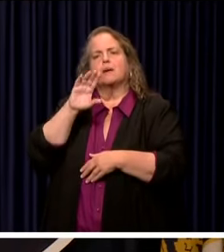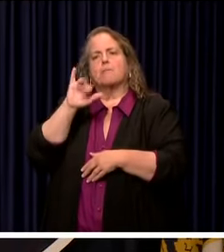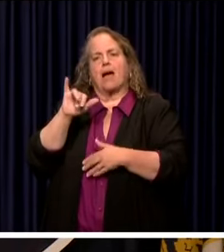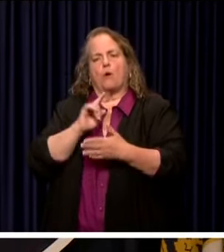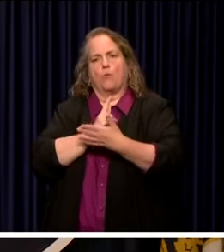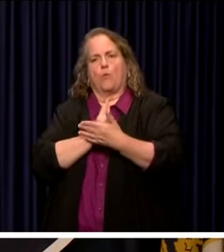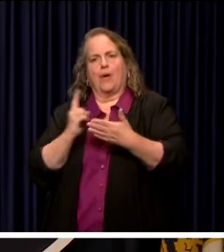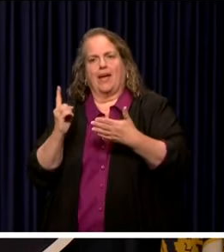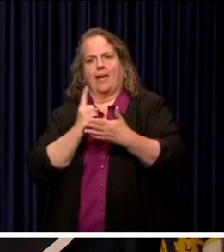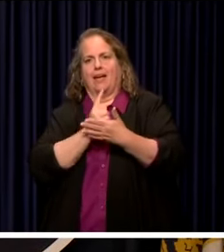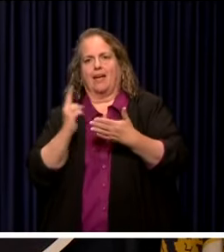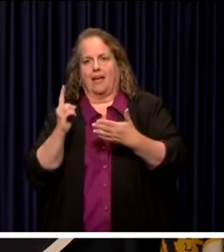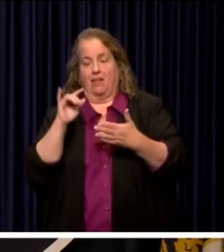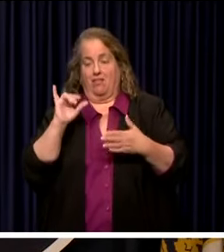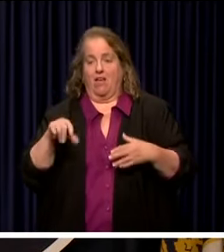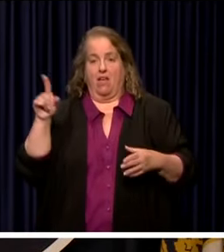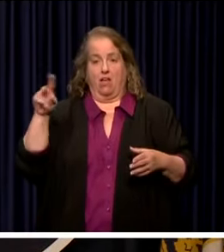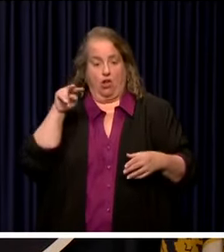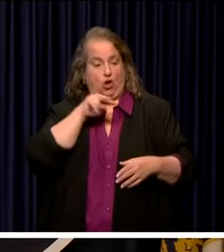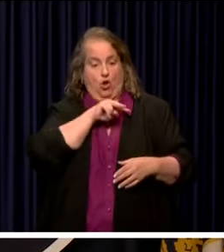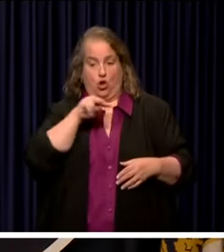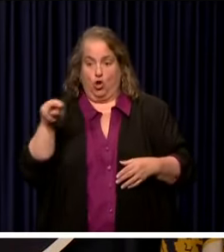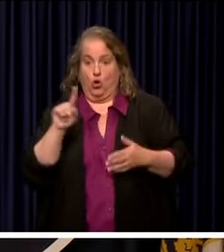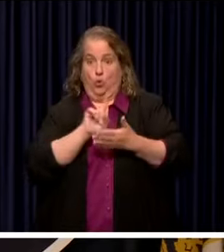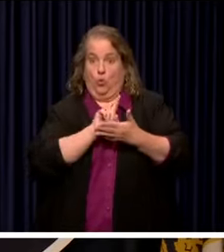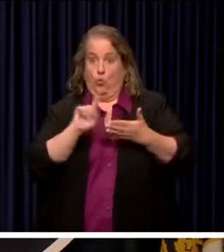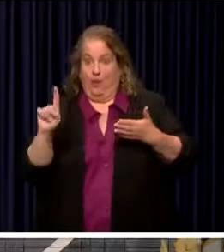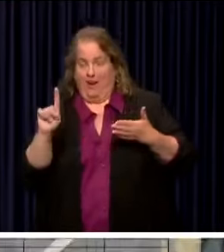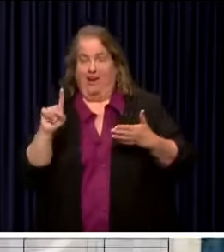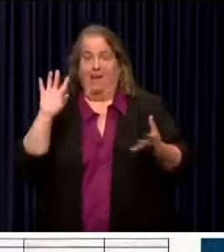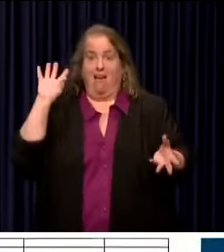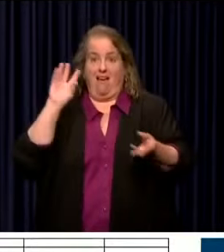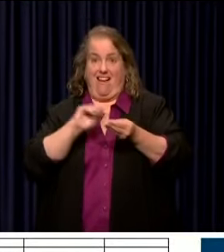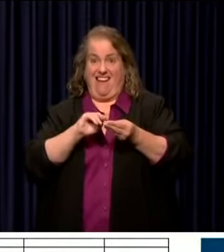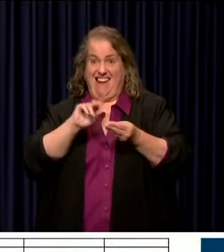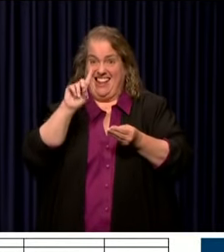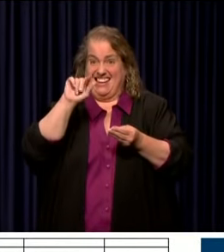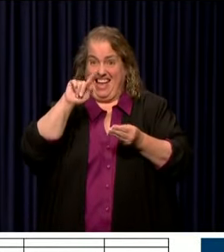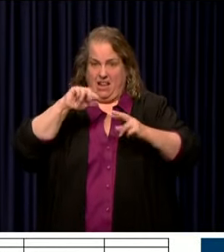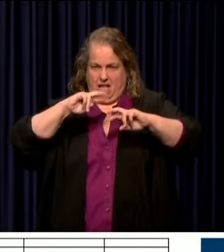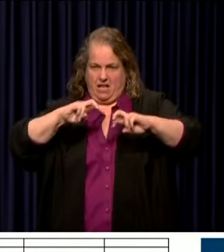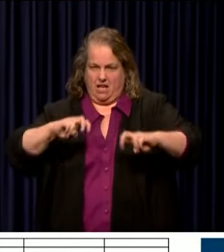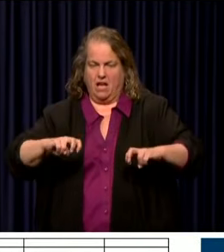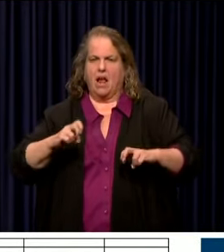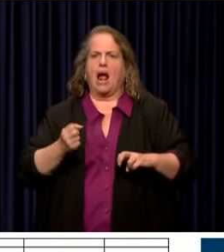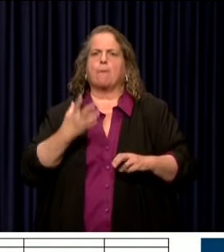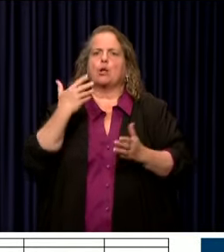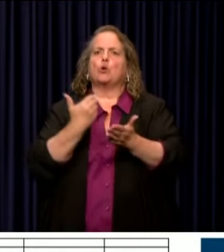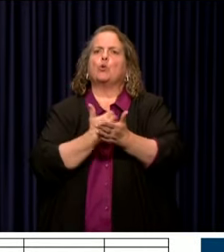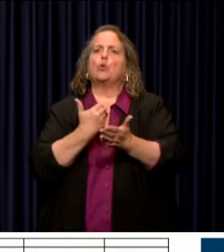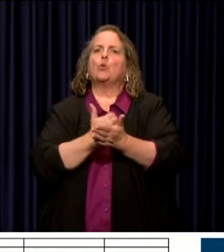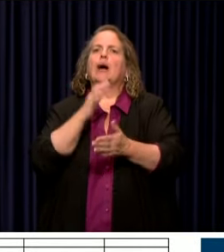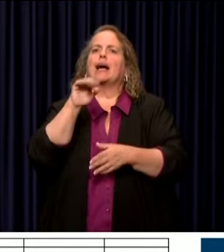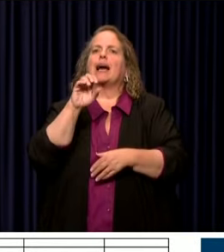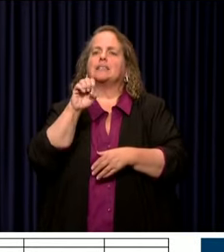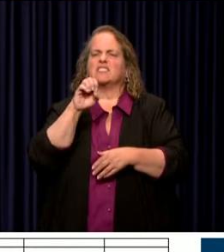HOW IT LOOKS. BUT LOOK AT LOUISIANA.